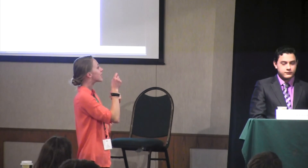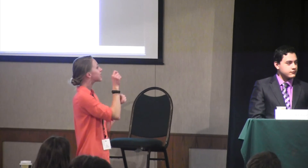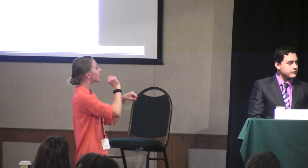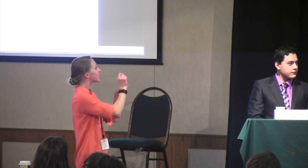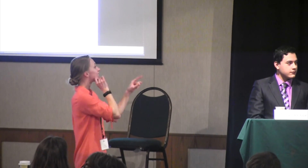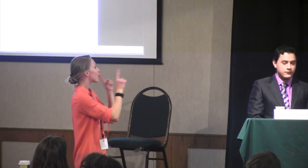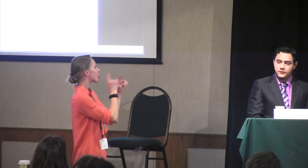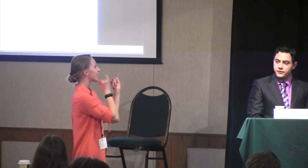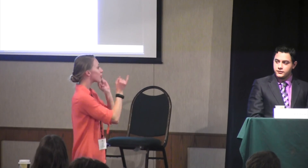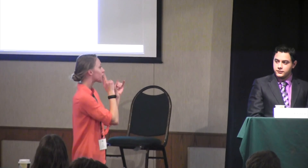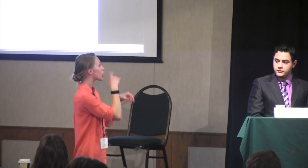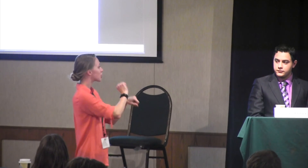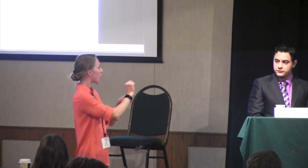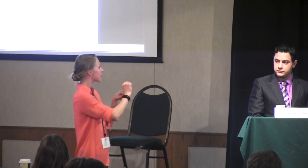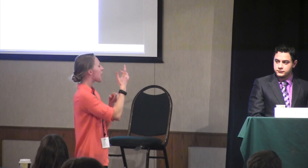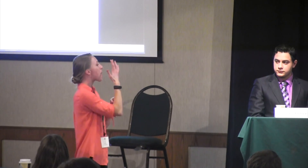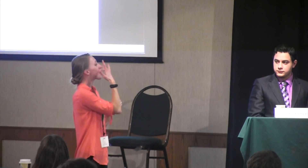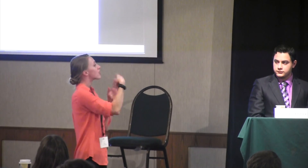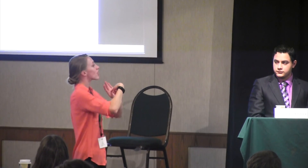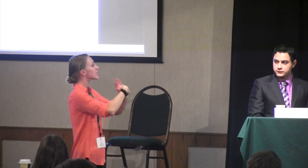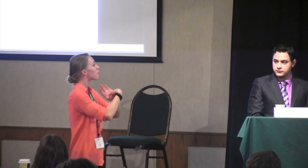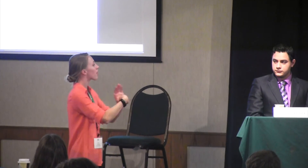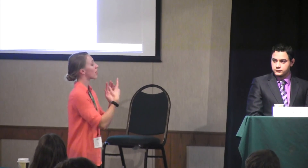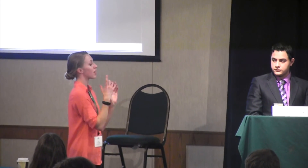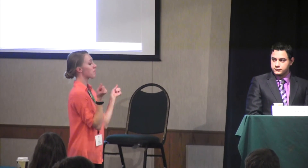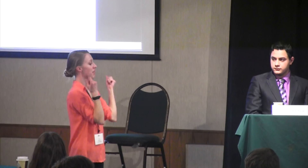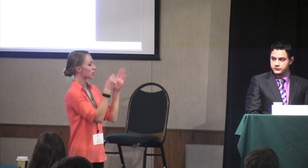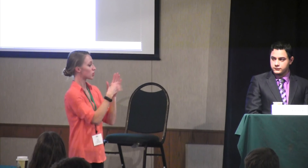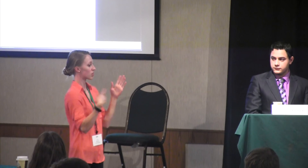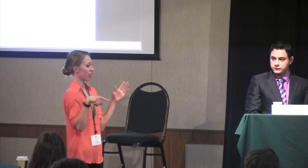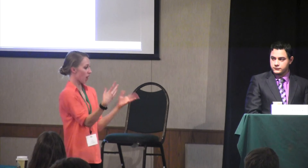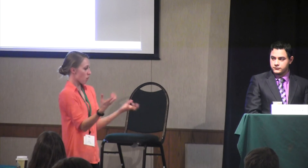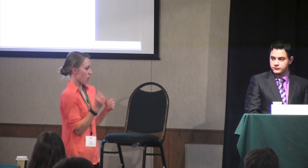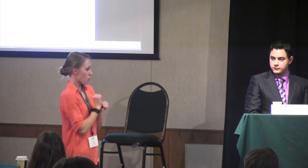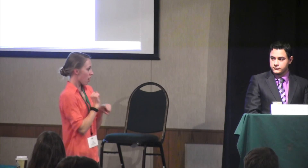You mean for jobs? Like, for example,